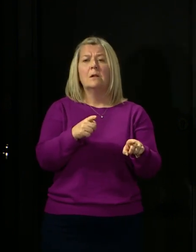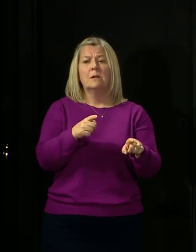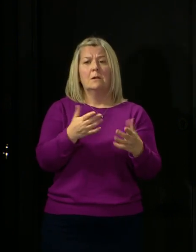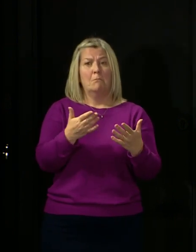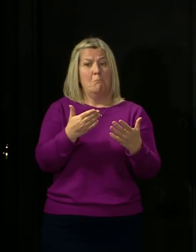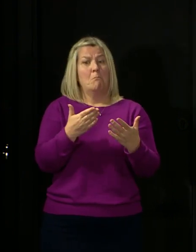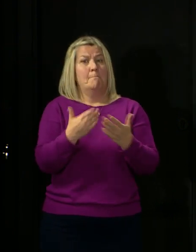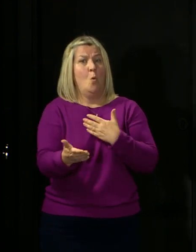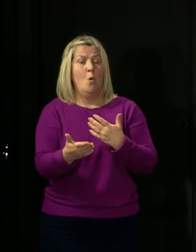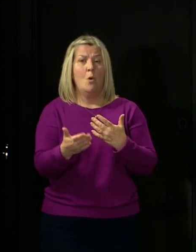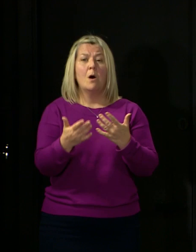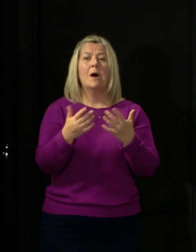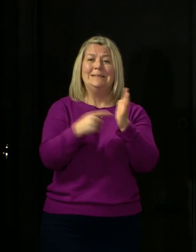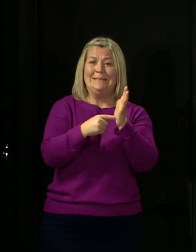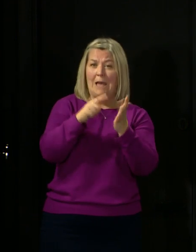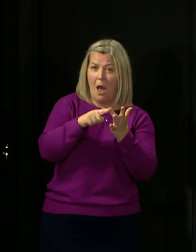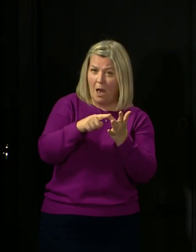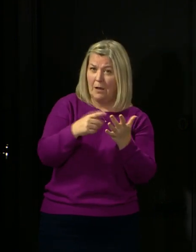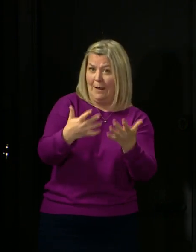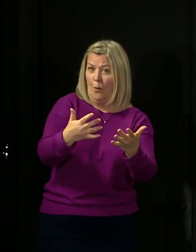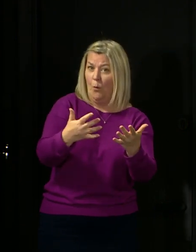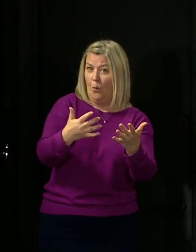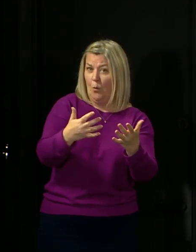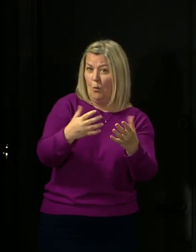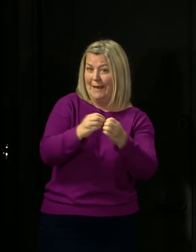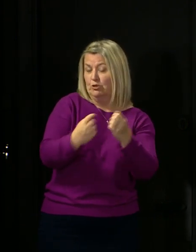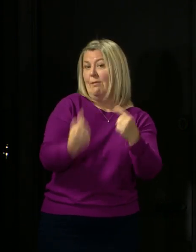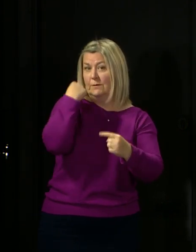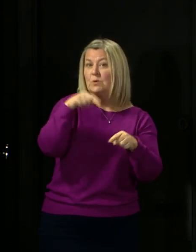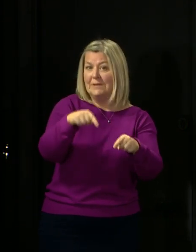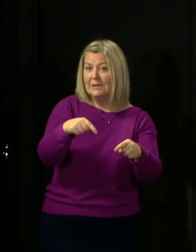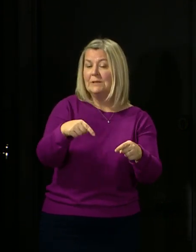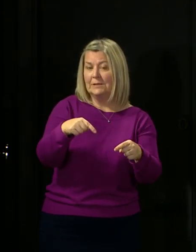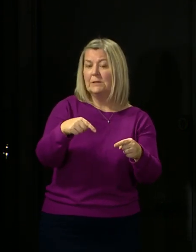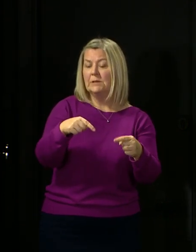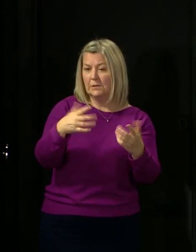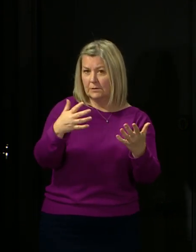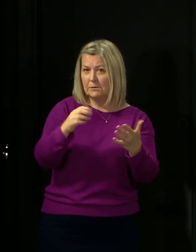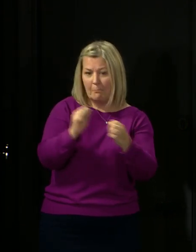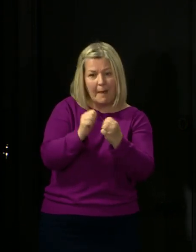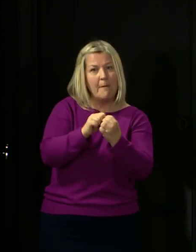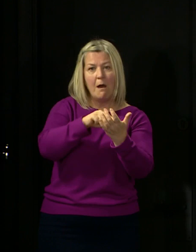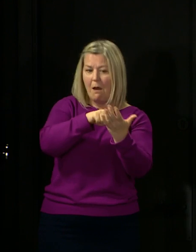towards the test trace isolate, initiative, which we set out a paper on last week and